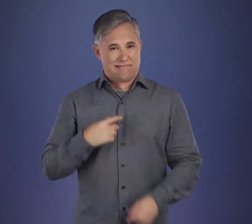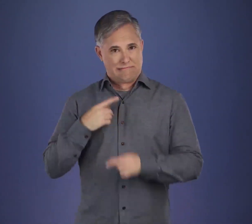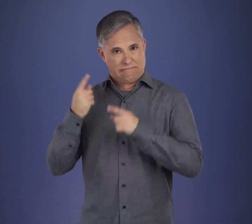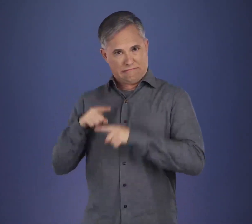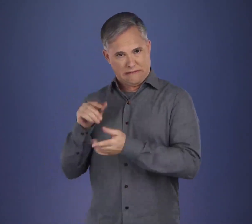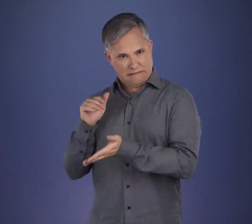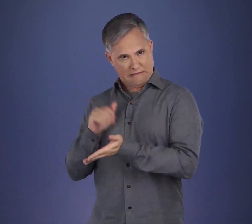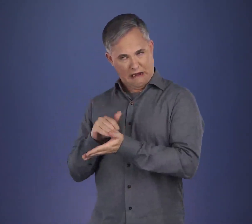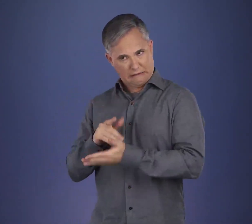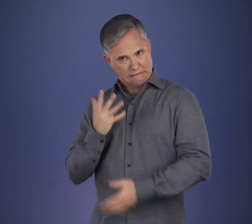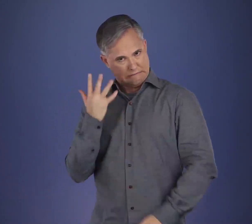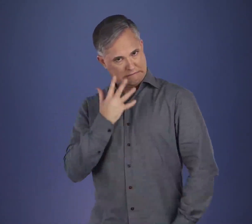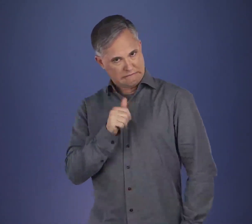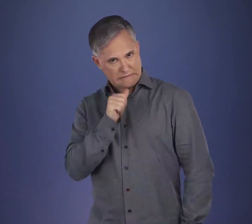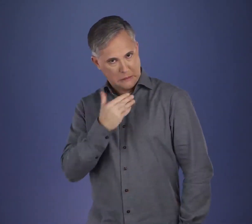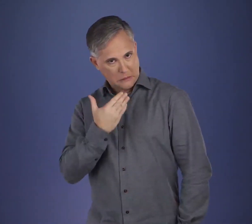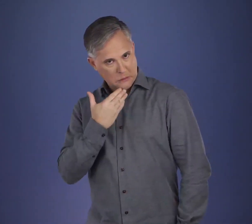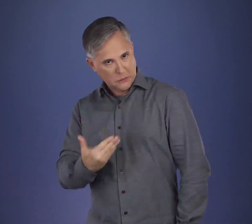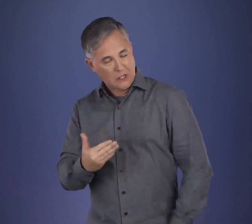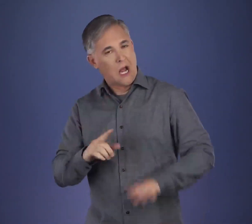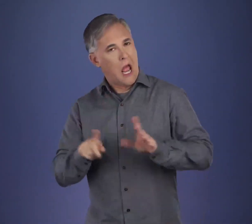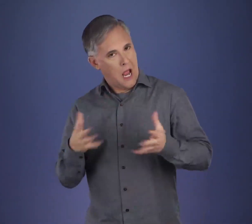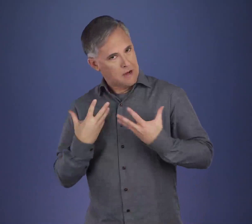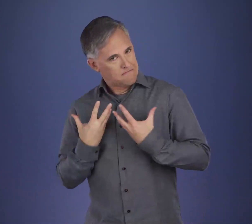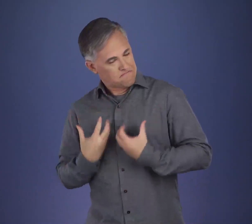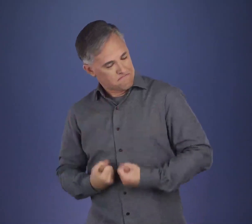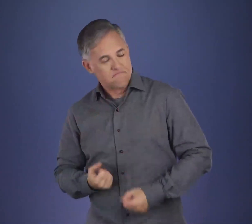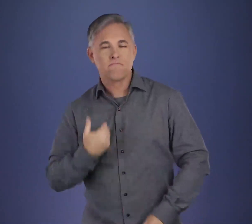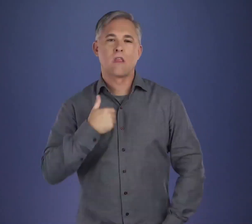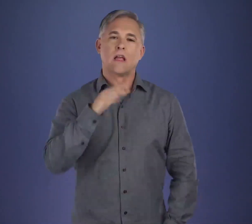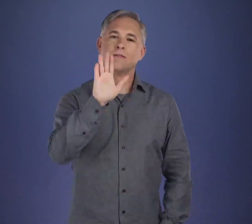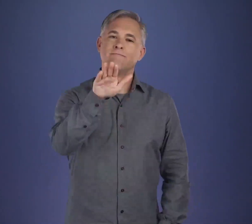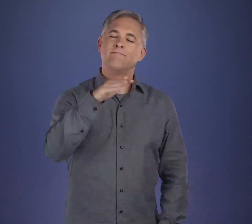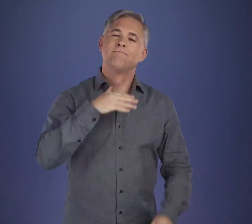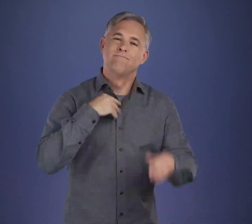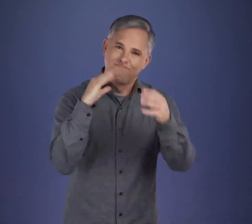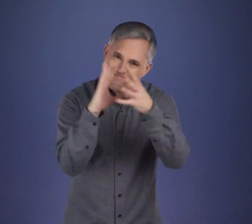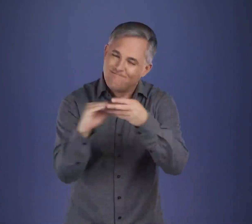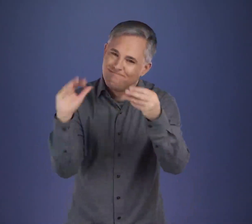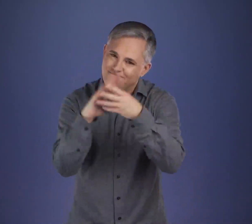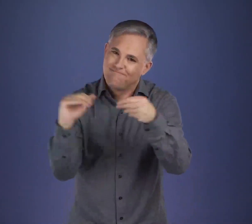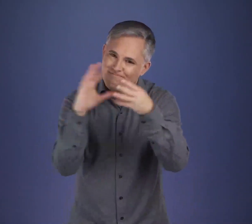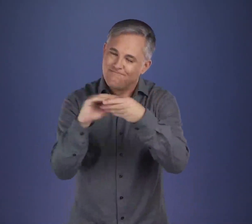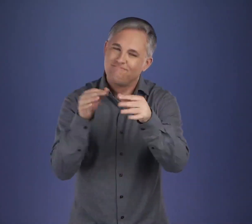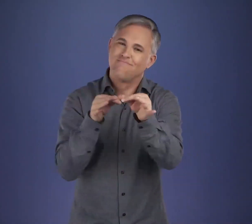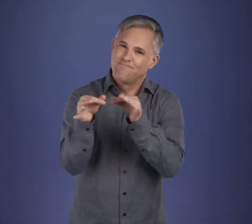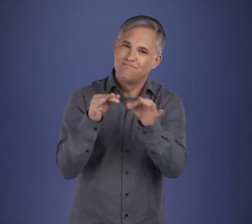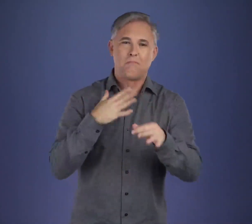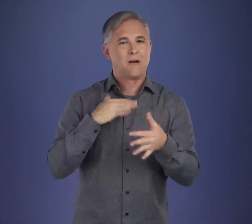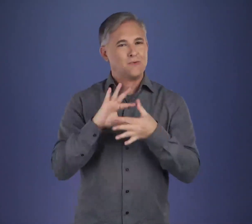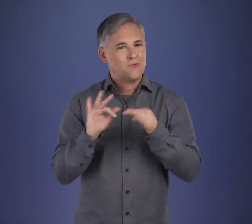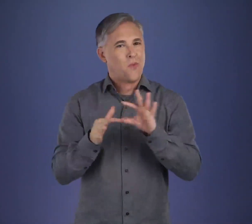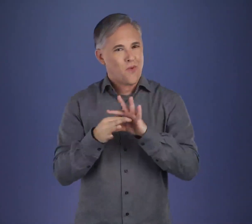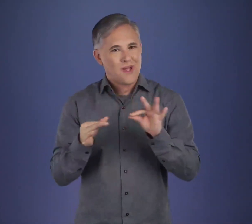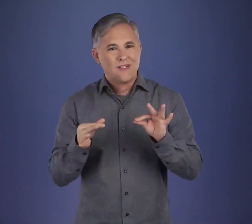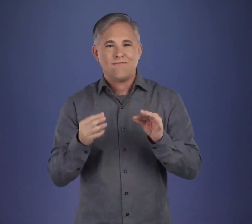I had to agree with the doctor — he certainly didn’t look good. But I told him my own story.